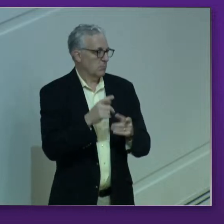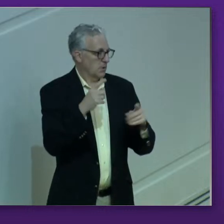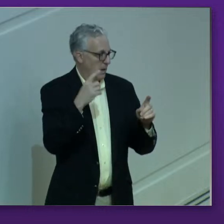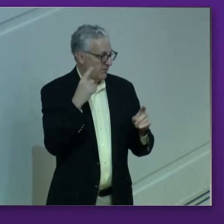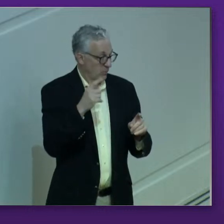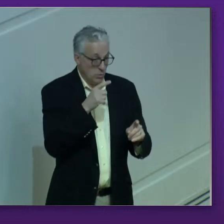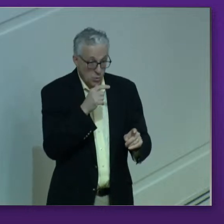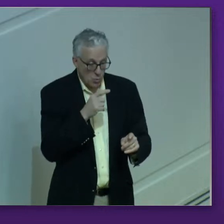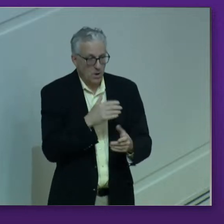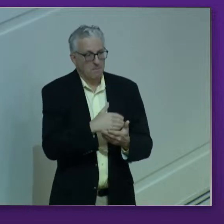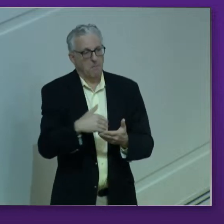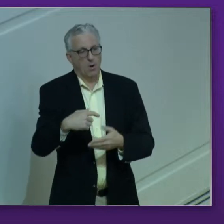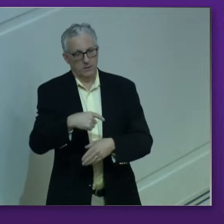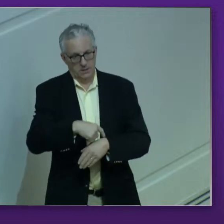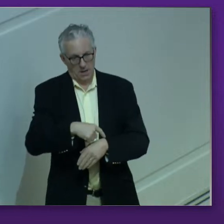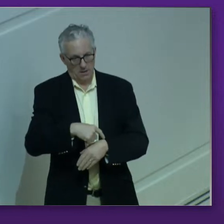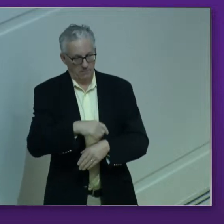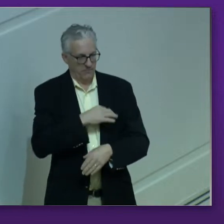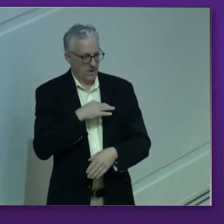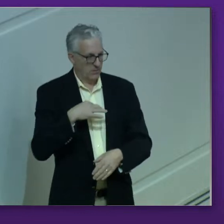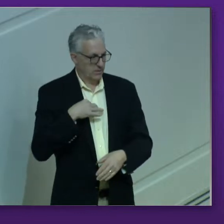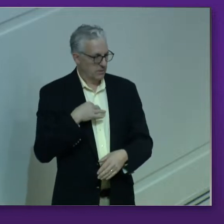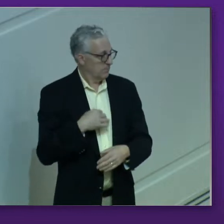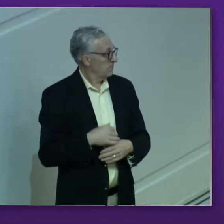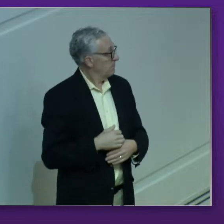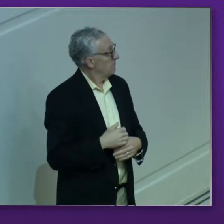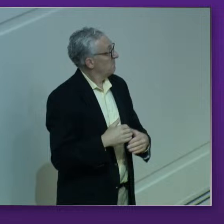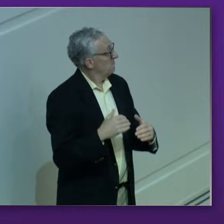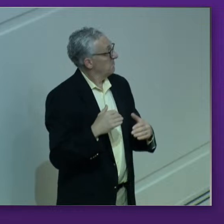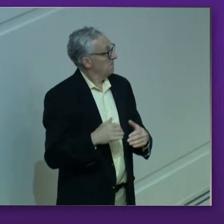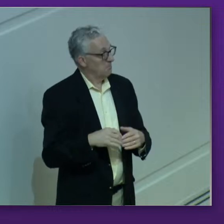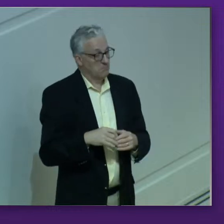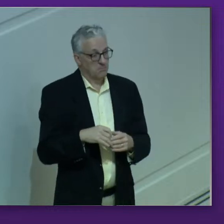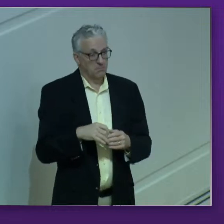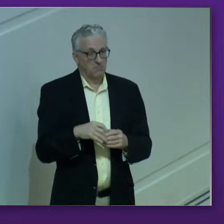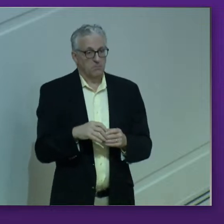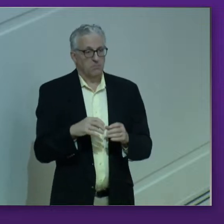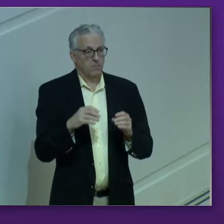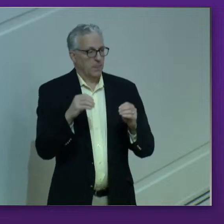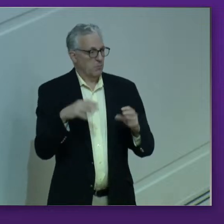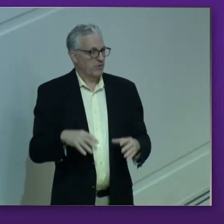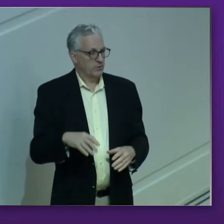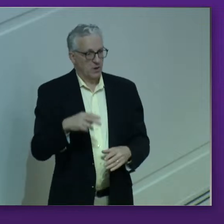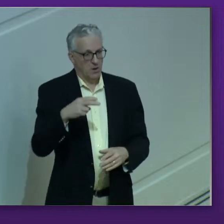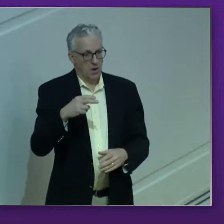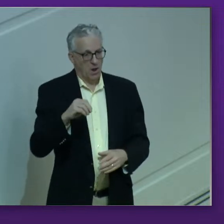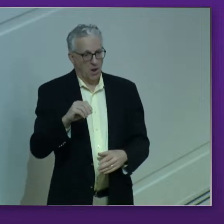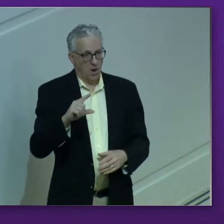NEXT AWARD RECOGNIZES EXCELLENCE IN SCHOLARLY OR PROFESSIONAL COMPLIMENTS FOR